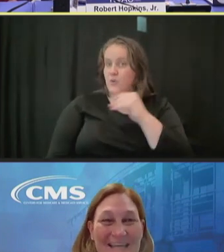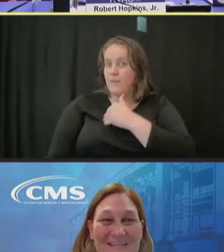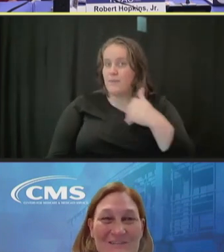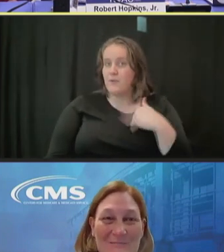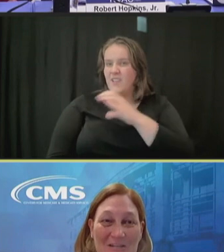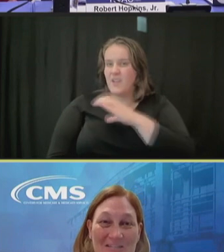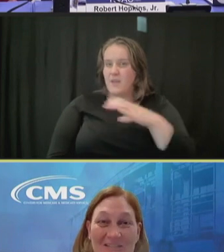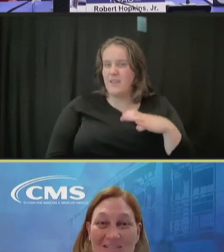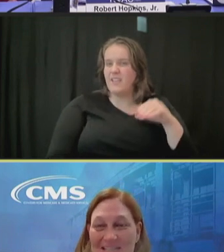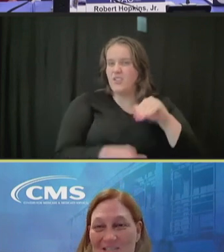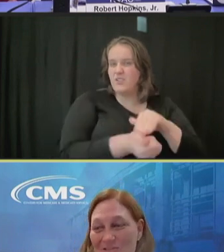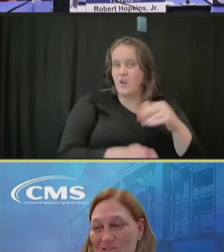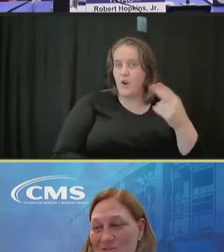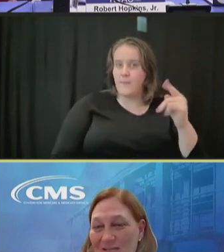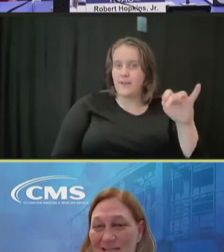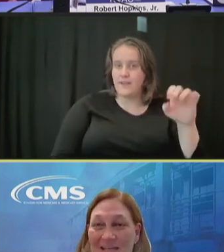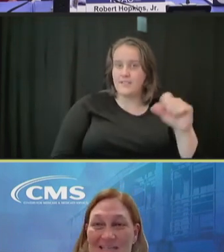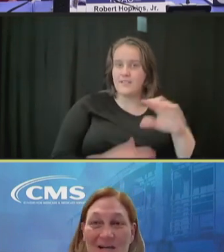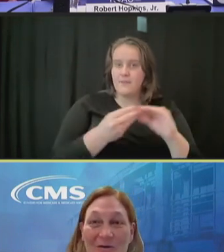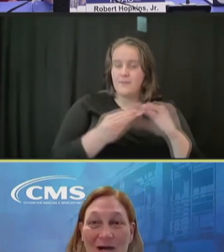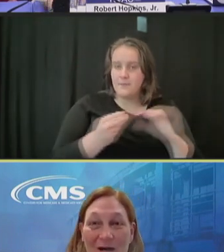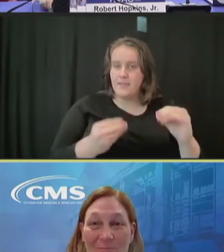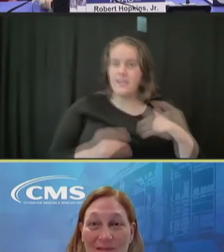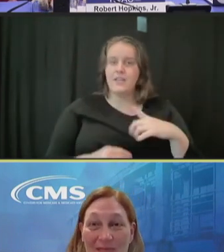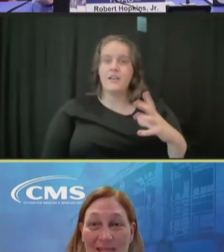Mary Beth Hance: Great. Thank you so much, and good to see you too. So,